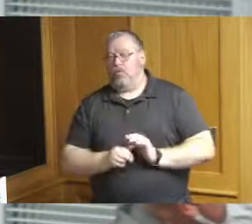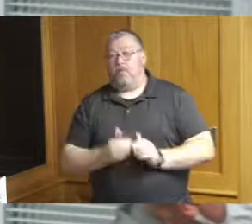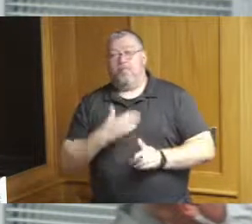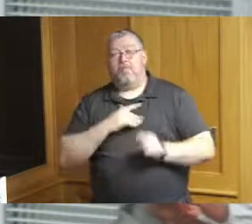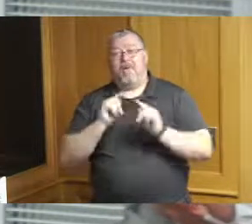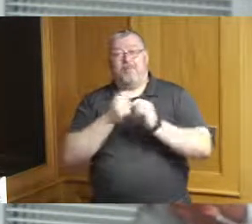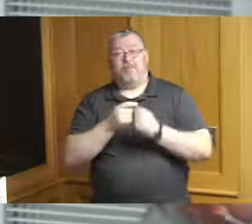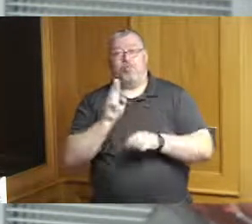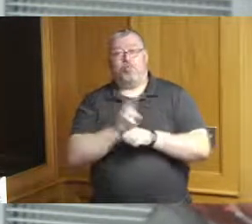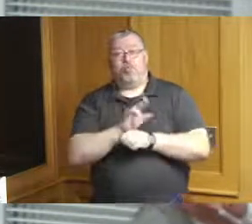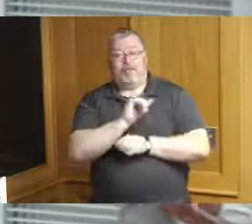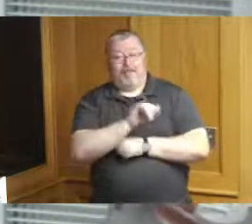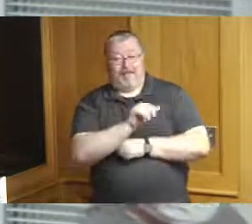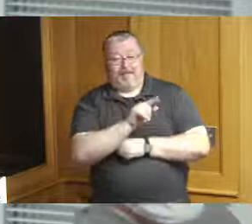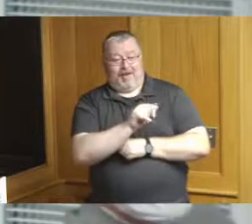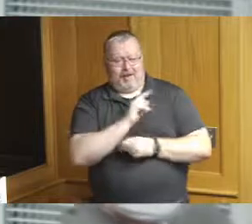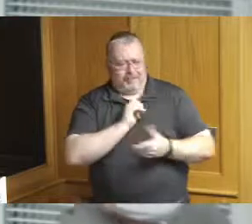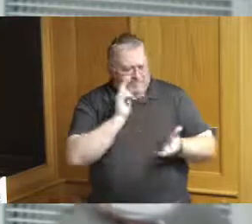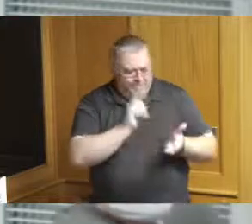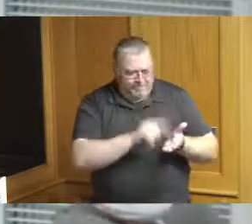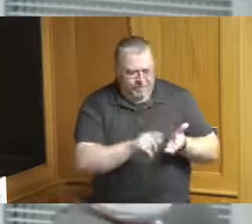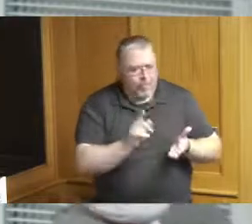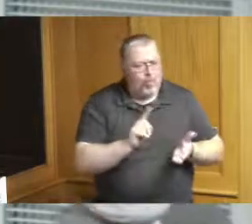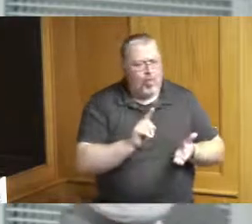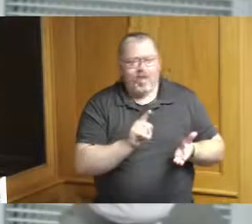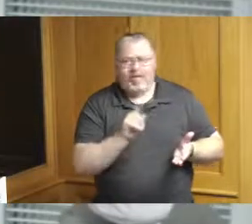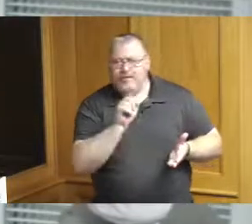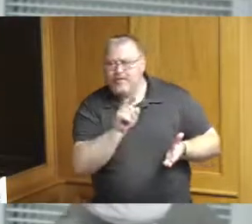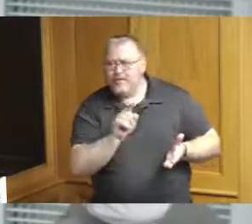using that data to help drive where we're taking our mobile units throughout the county